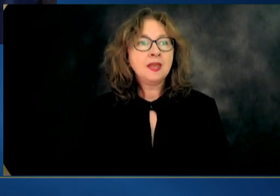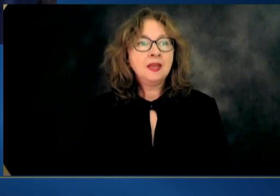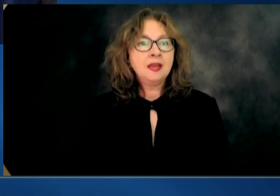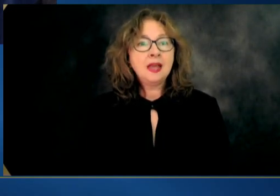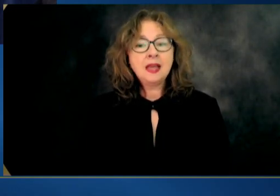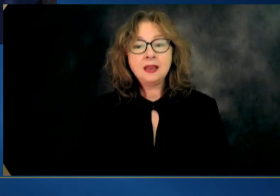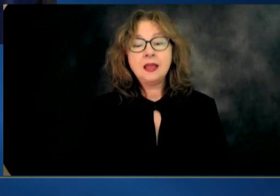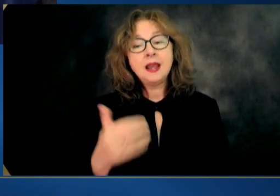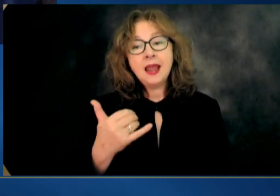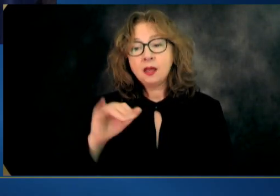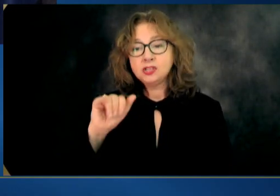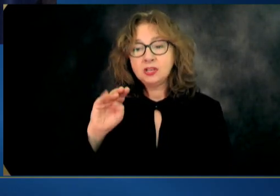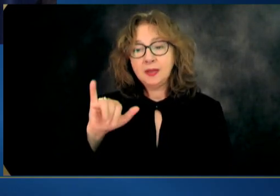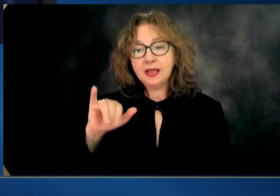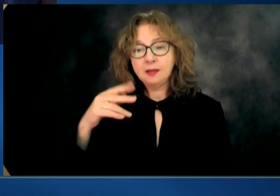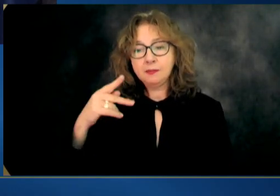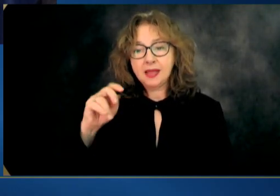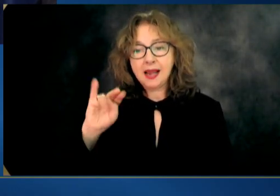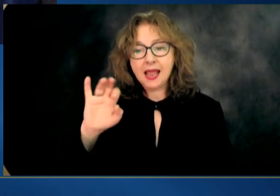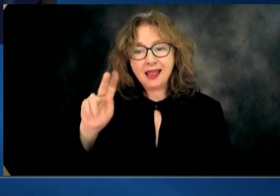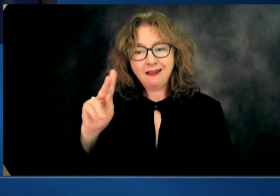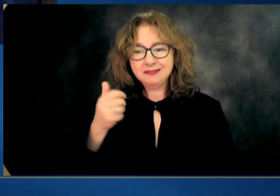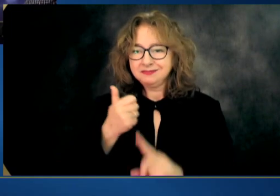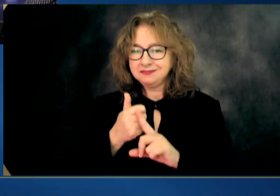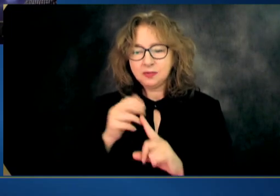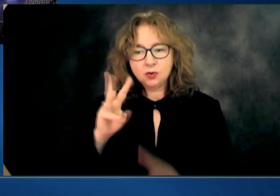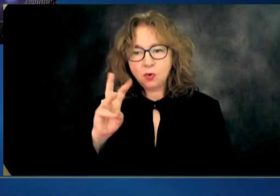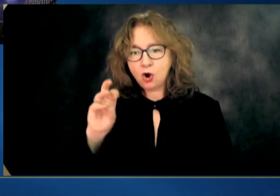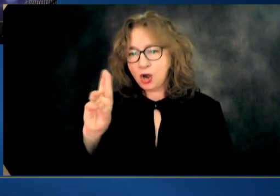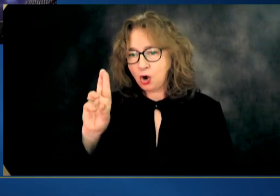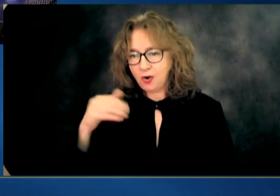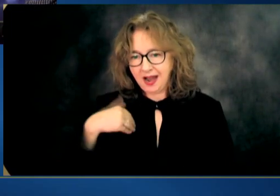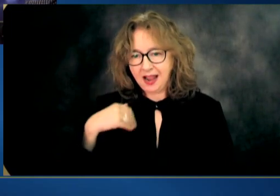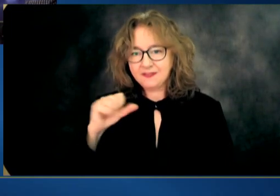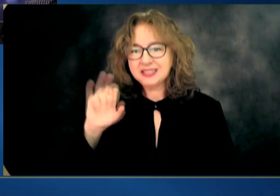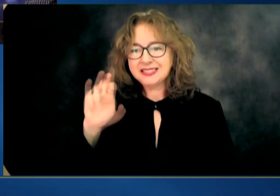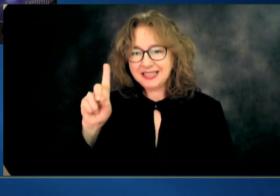who is a warrior himself. So Jimmy, if you would, please introduce yourself and tell us about your